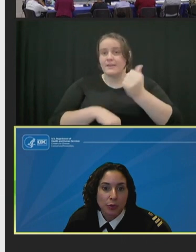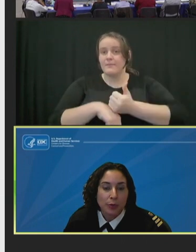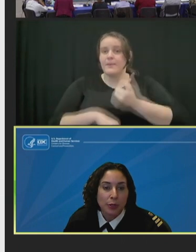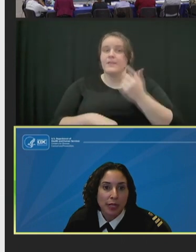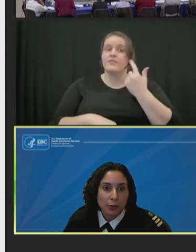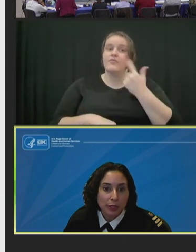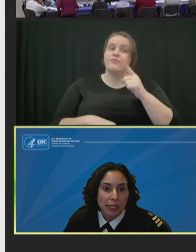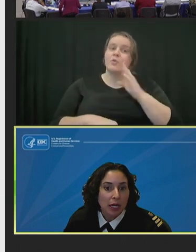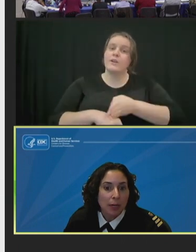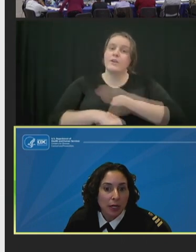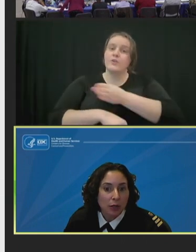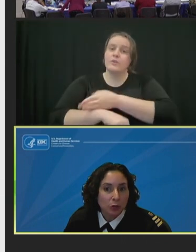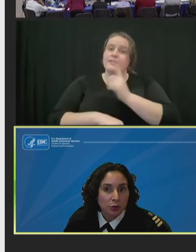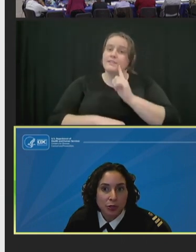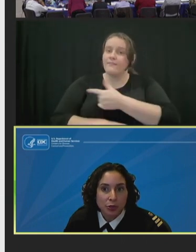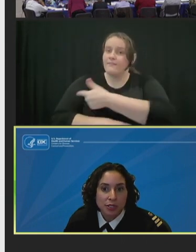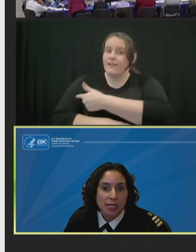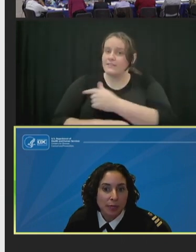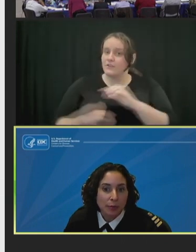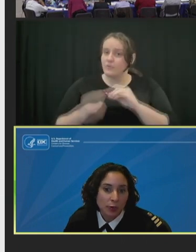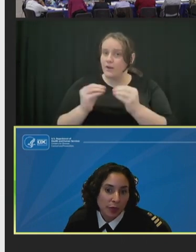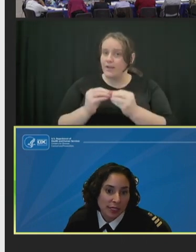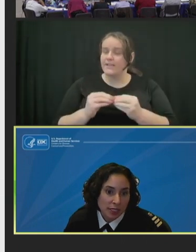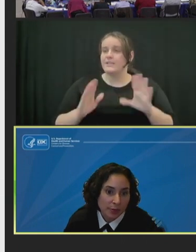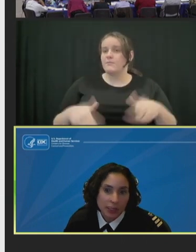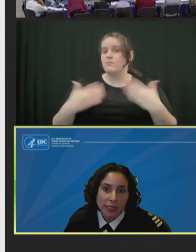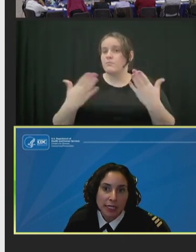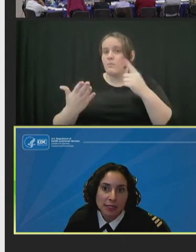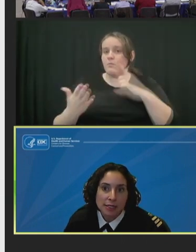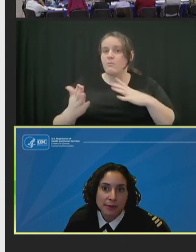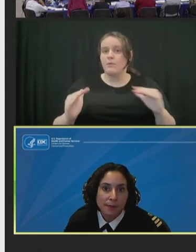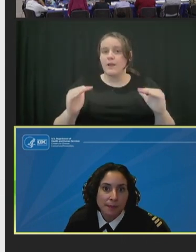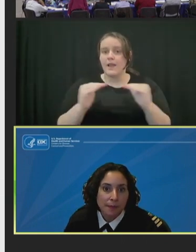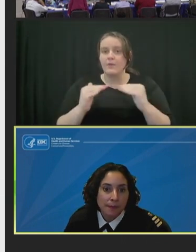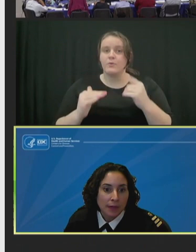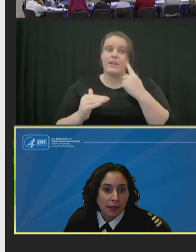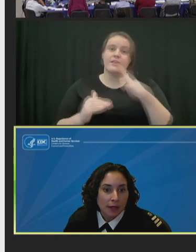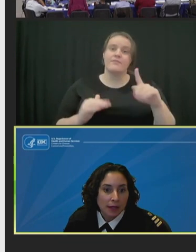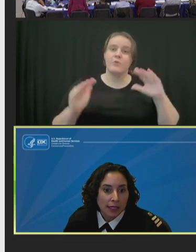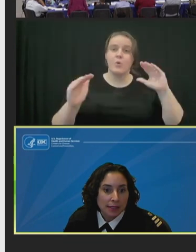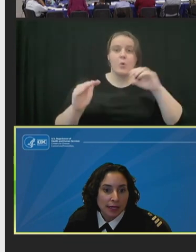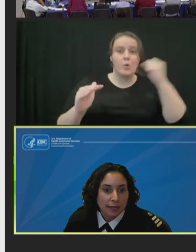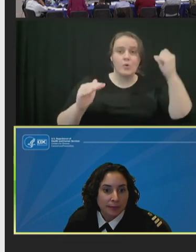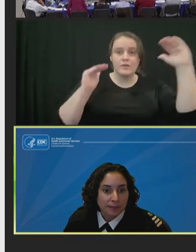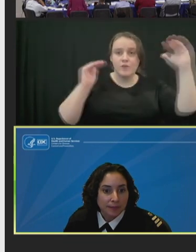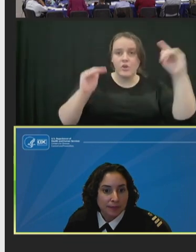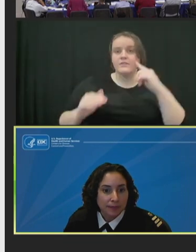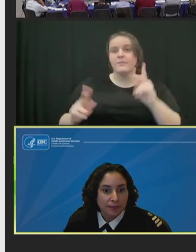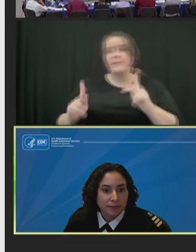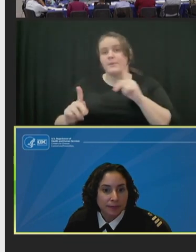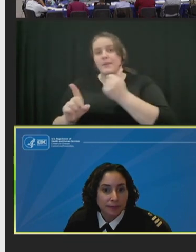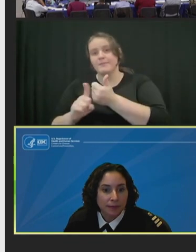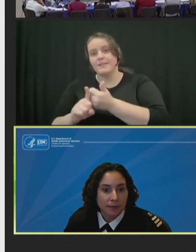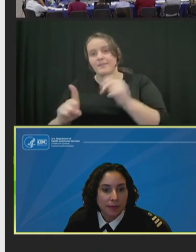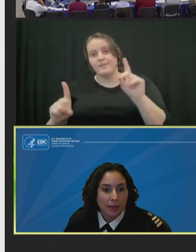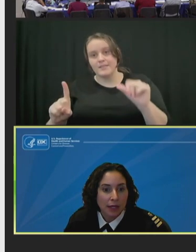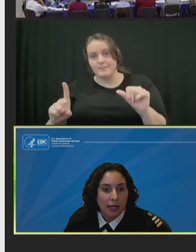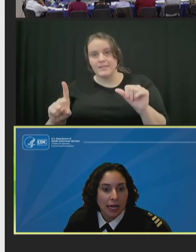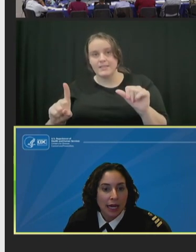promote equity among older adults and people with disabilities. Next slide.